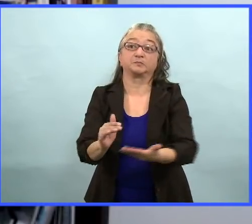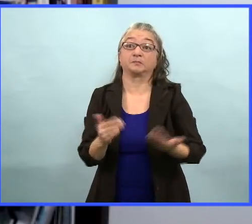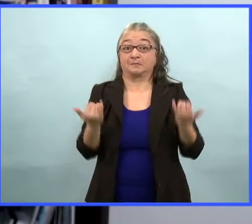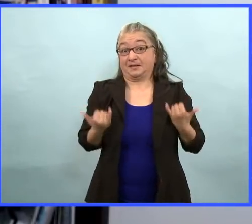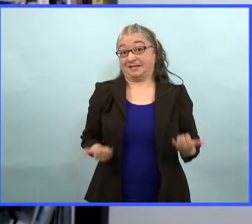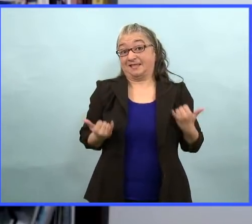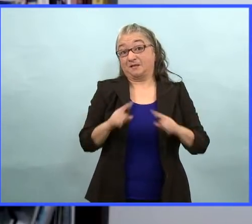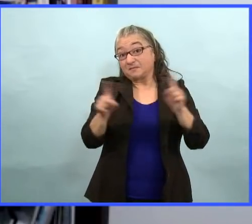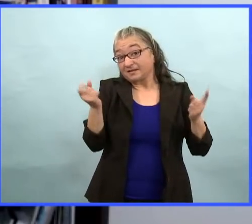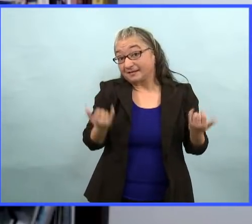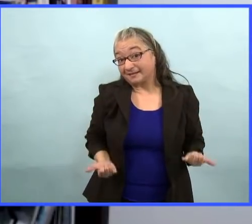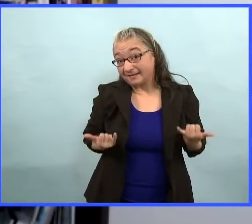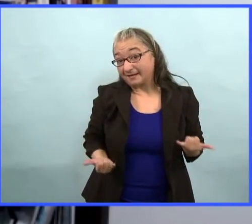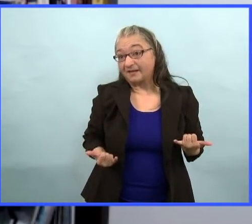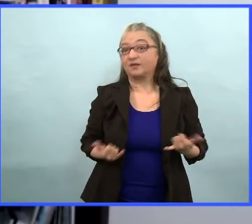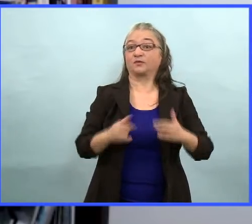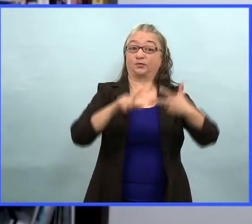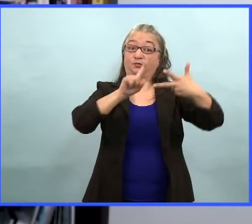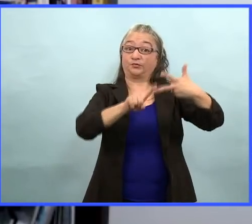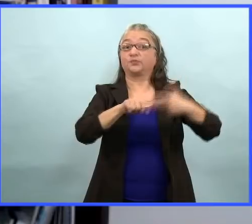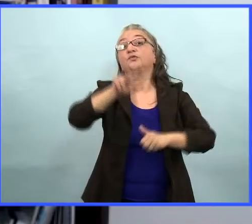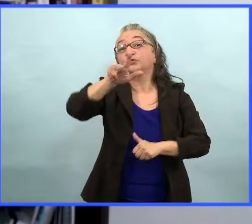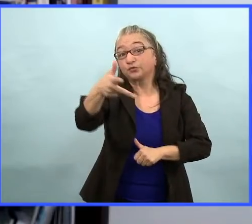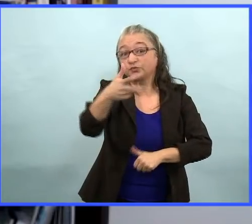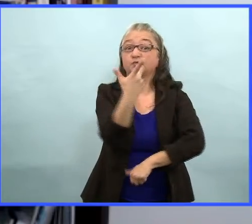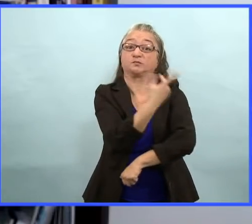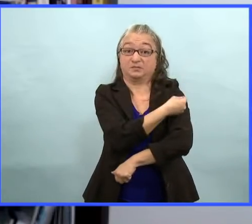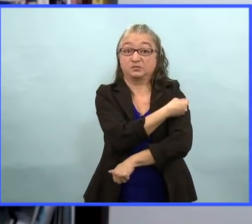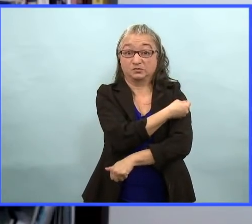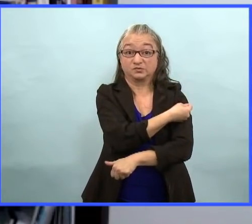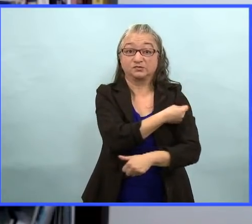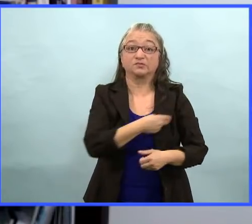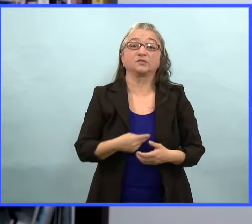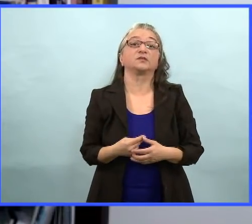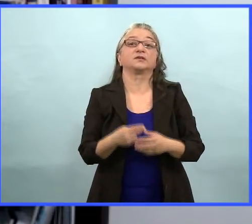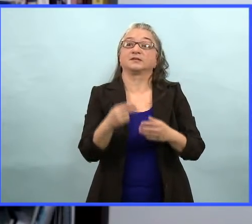booster dose specifically in the 12 to 17 year old age group is limited